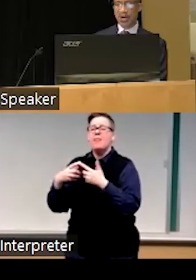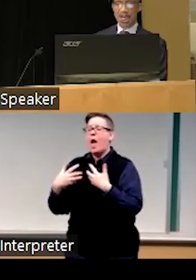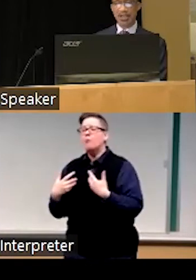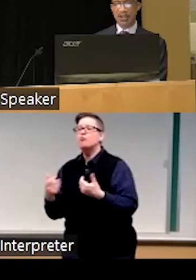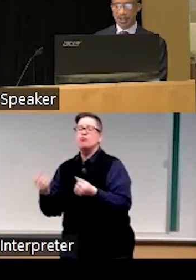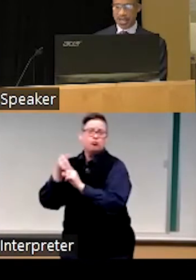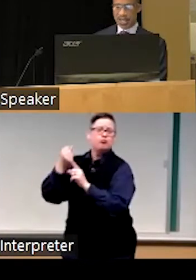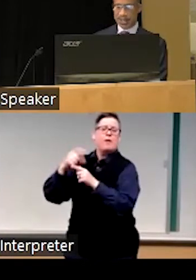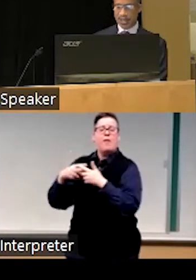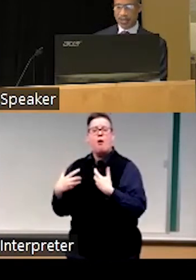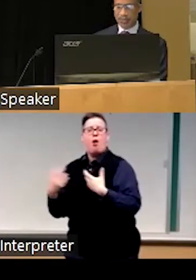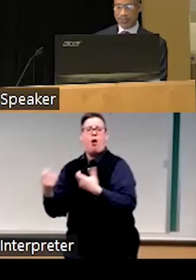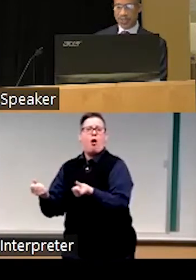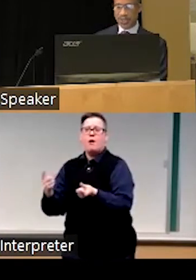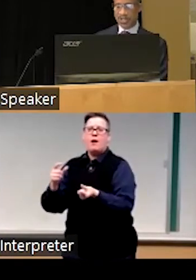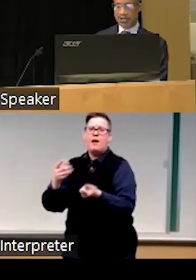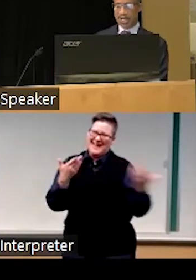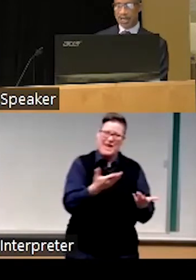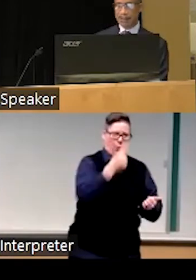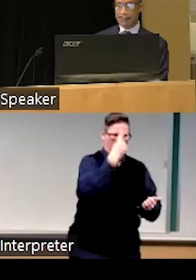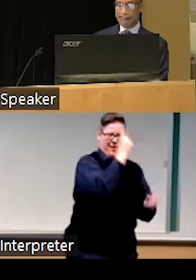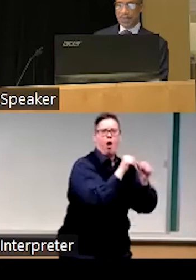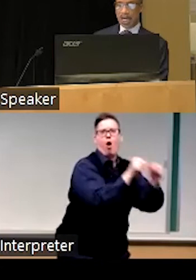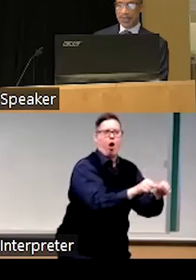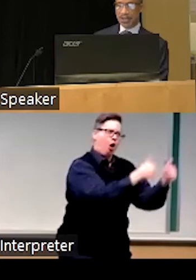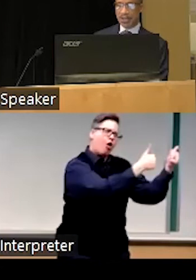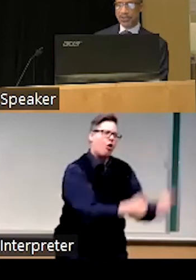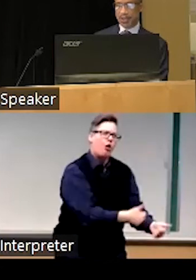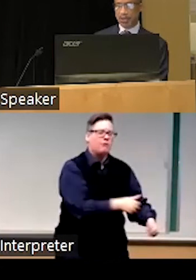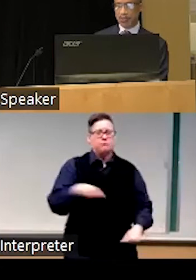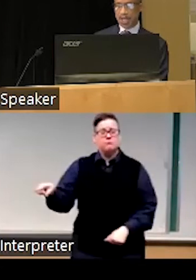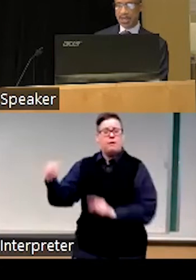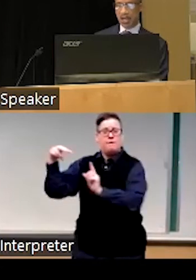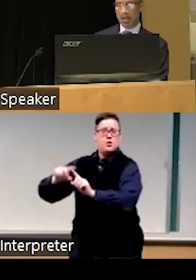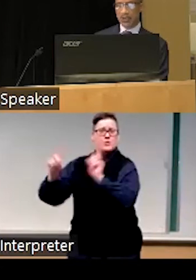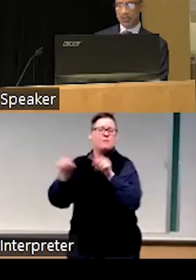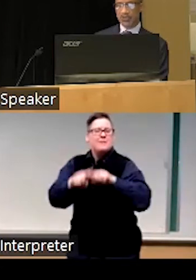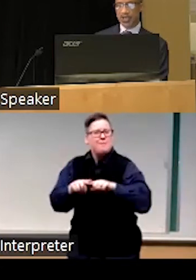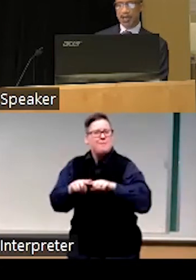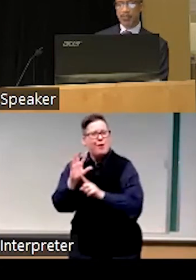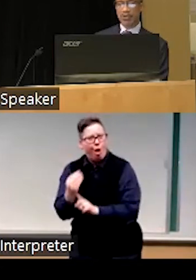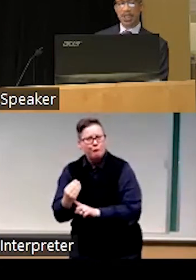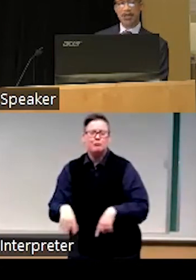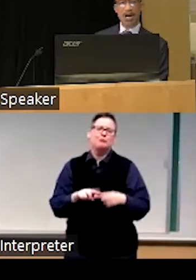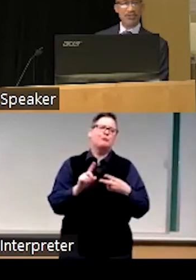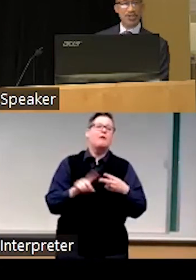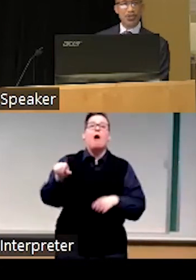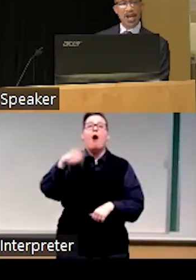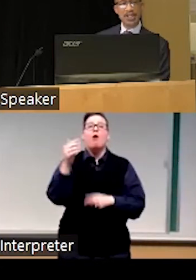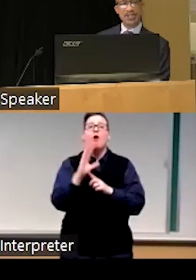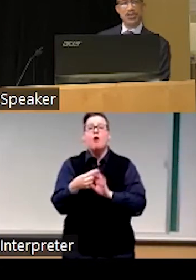of chronic and degenerating and then in many cultures for example uh mindfulness practices